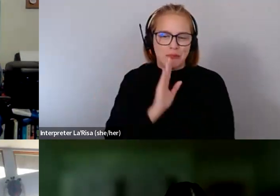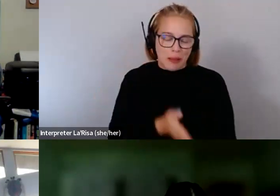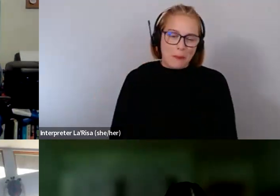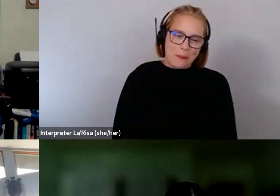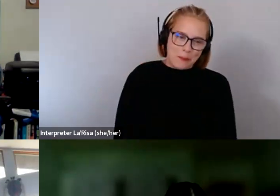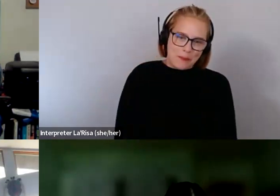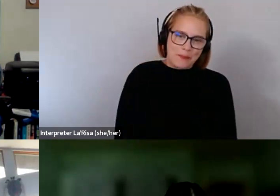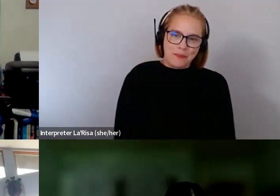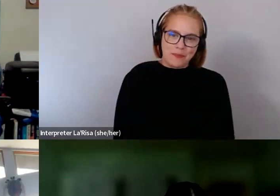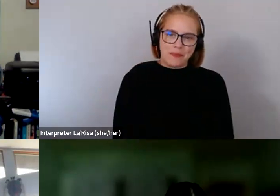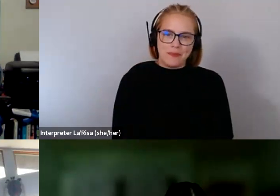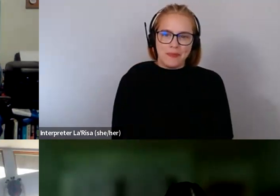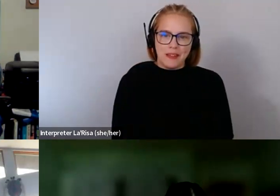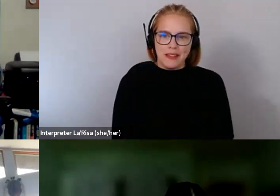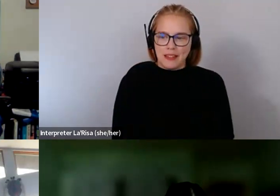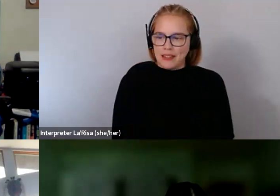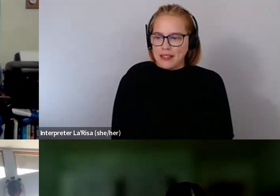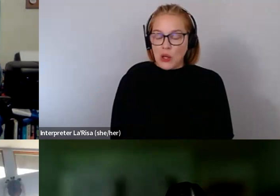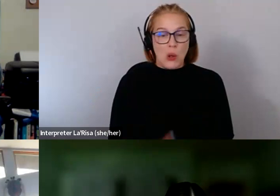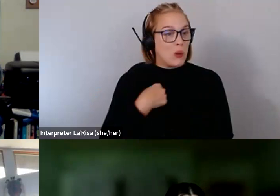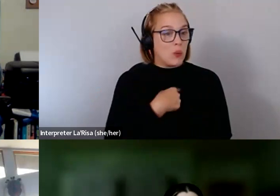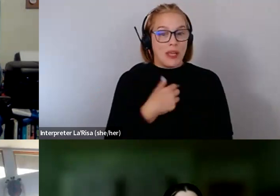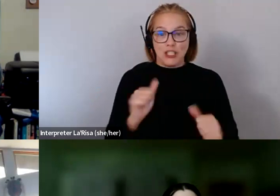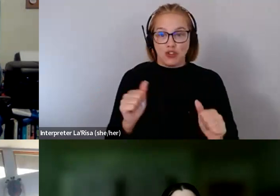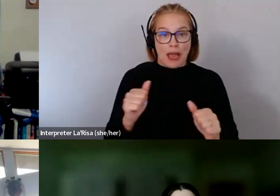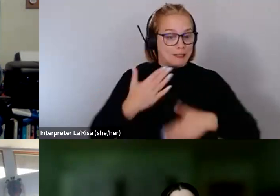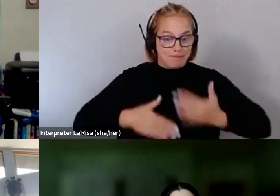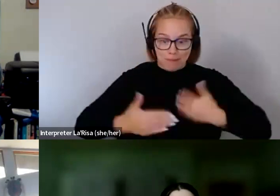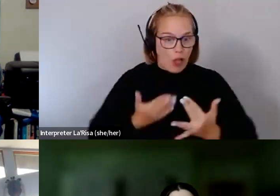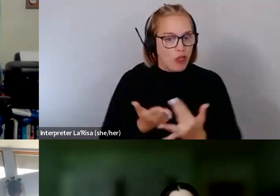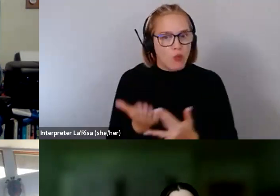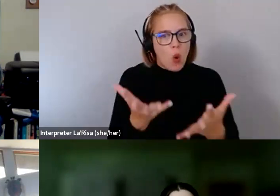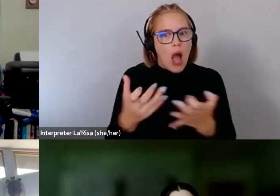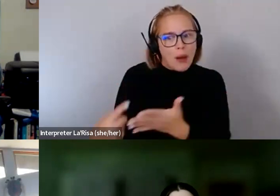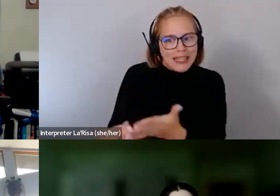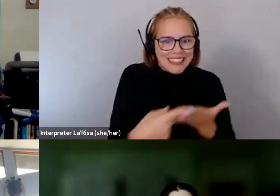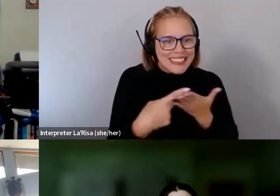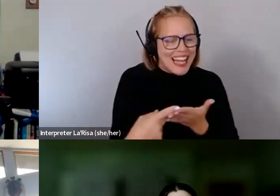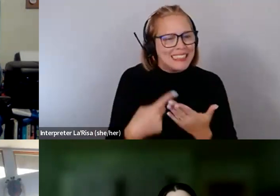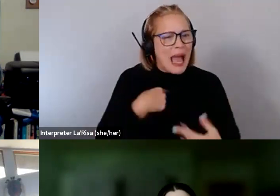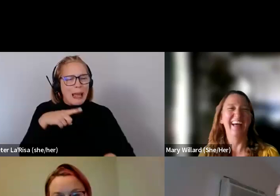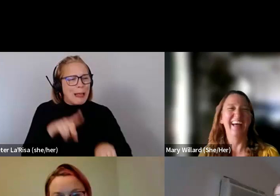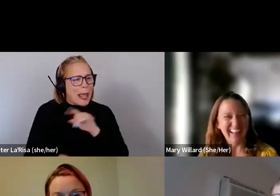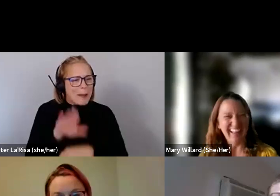there. I just have to say that Cheryl Marie Wade -- I put the